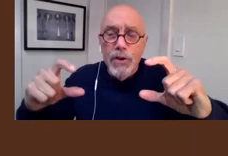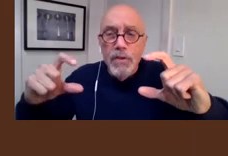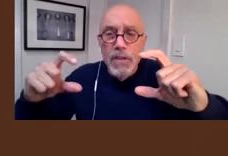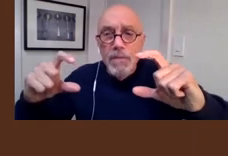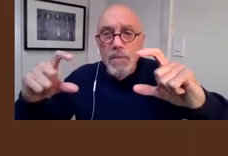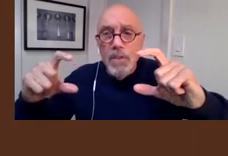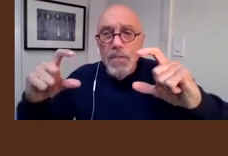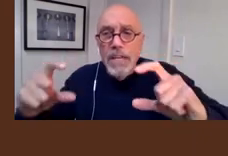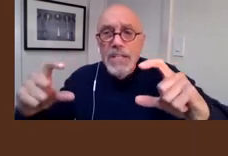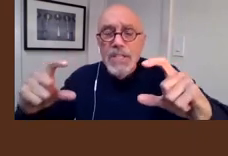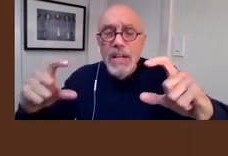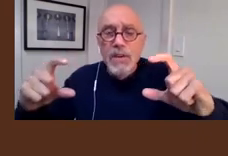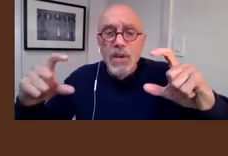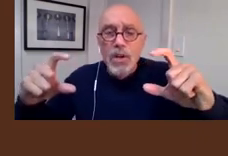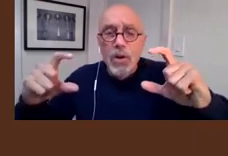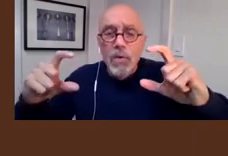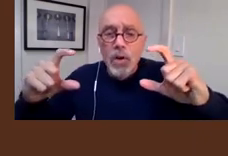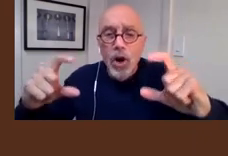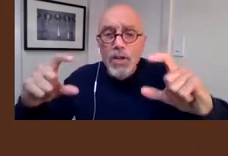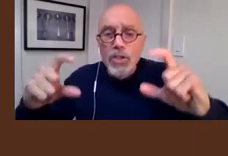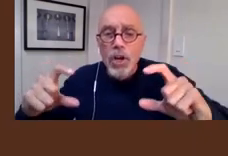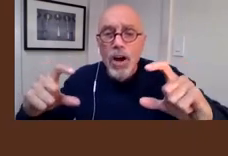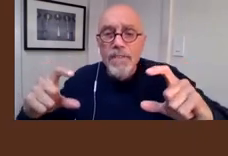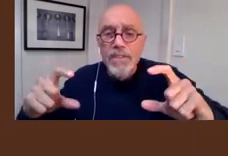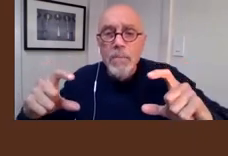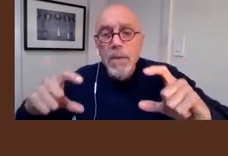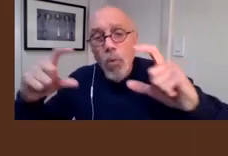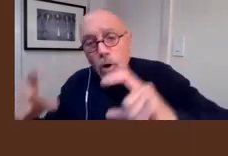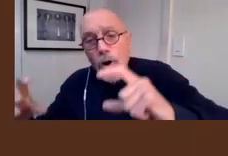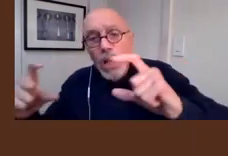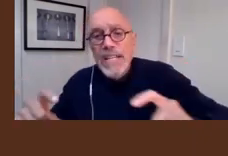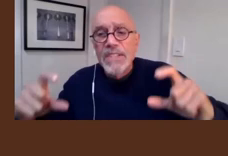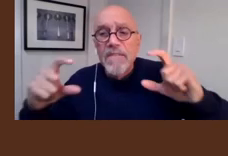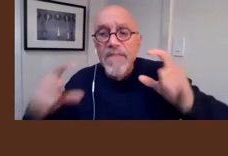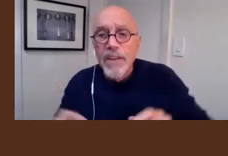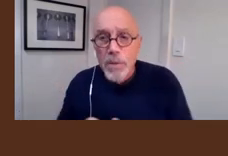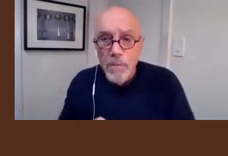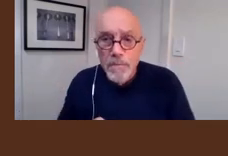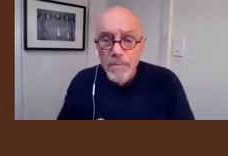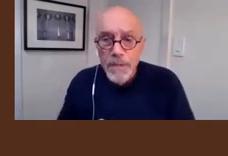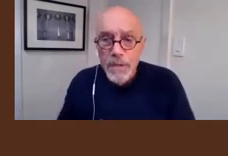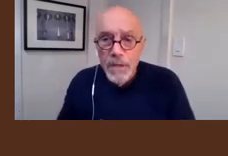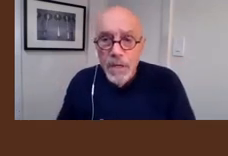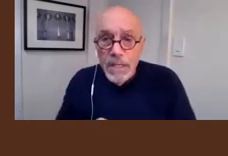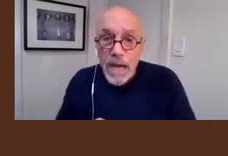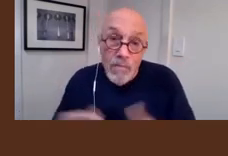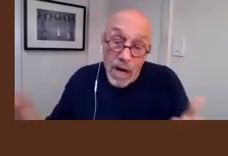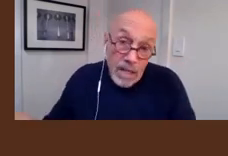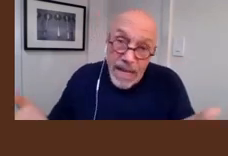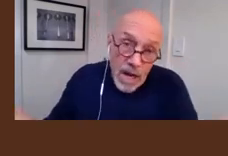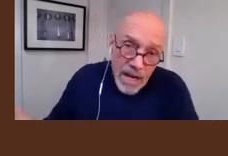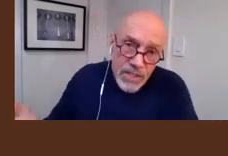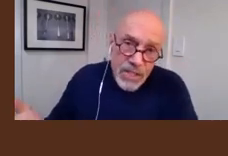are the things that cause the coffee to be more or less valuable. Now, again, Onyx